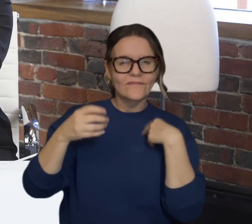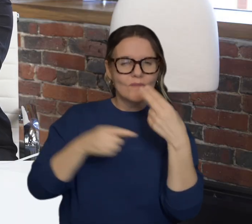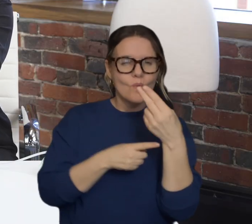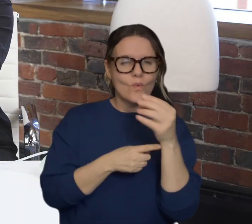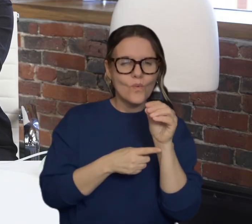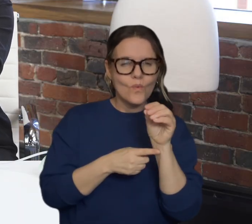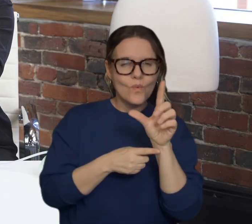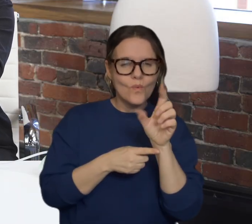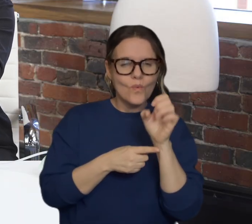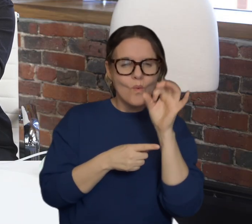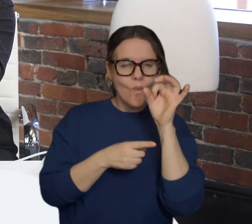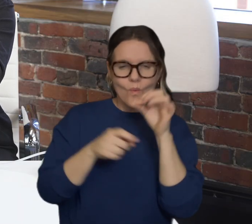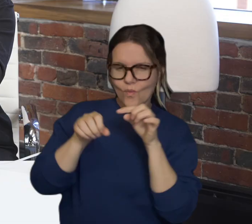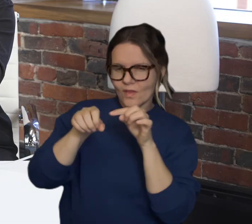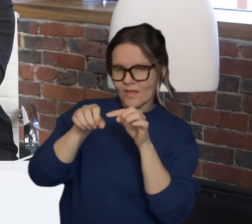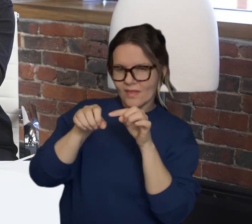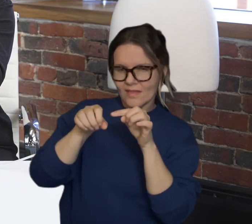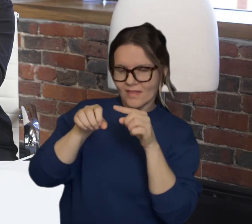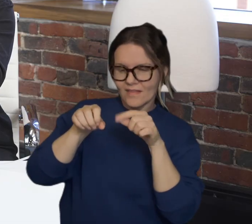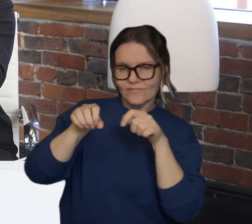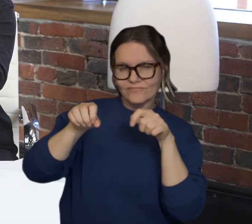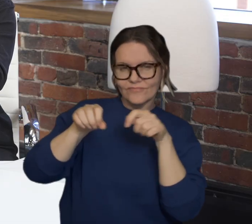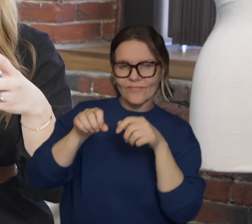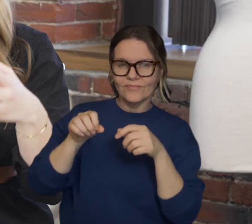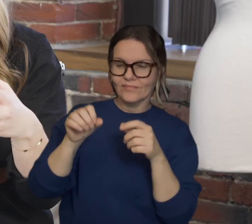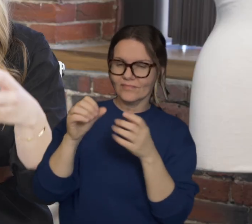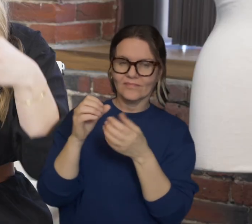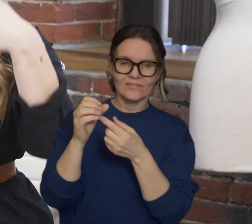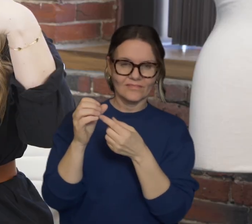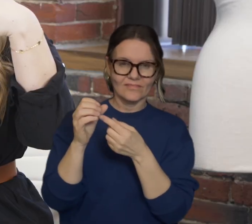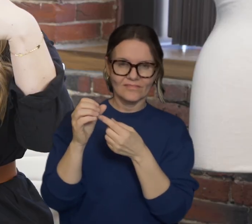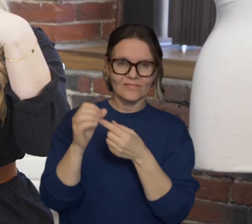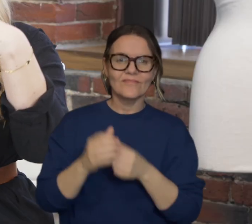that will line line up with the hole that connects your tubing you want to have your